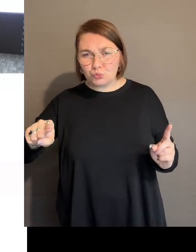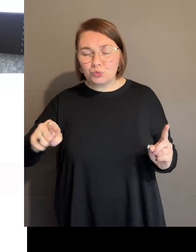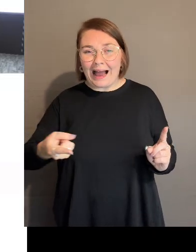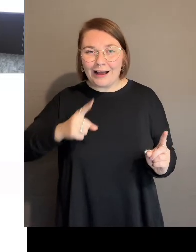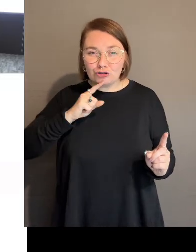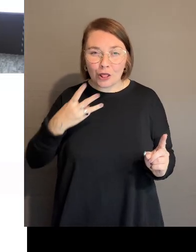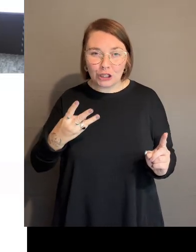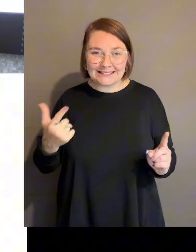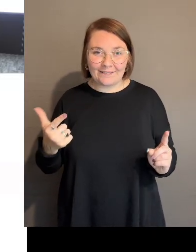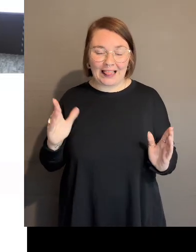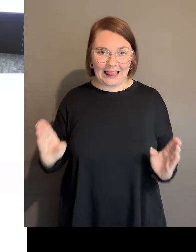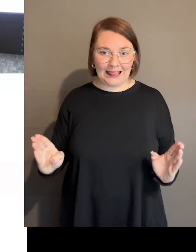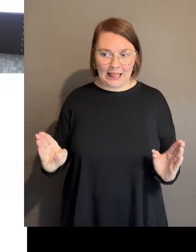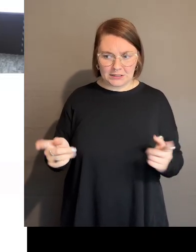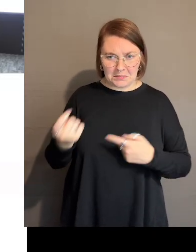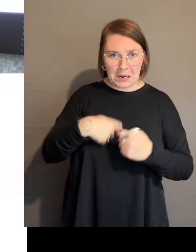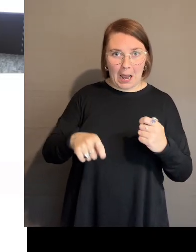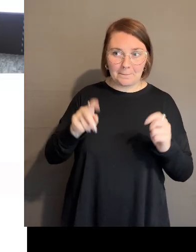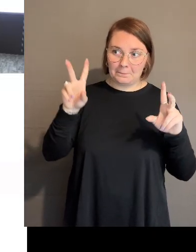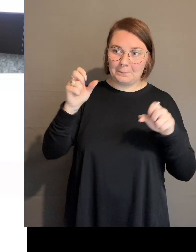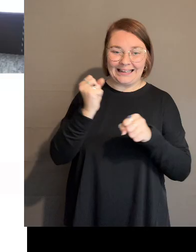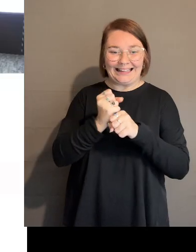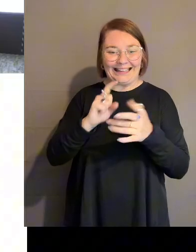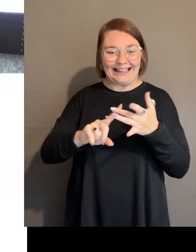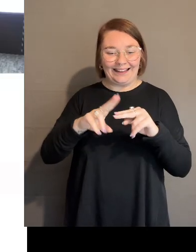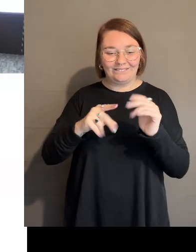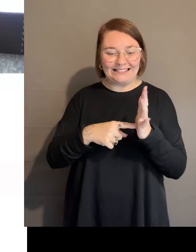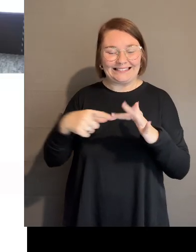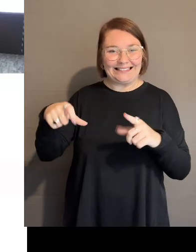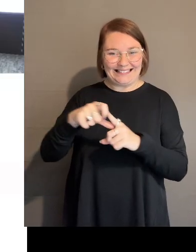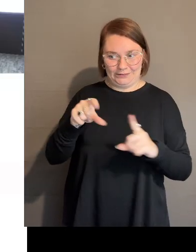137, which is getting close to gifted.